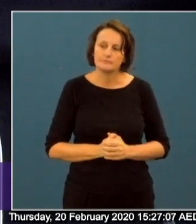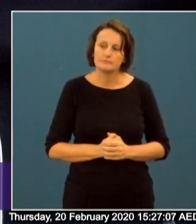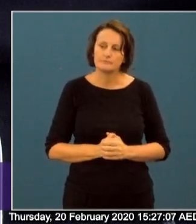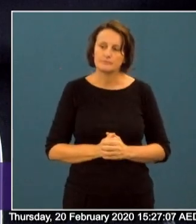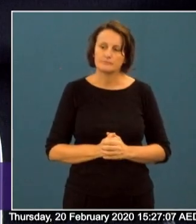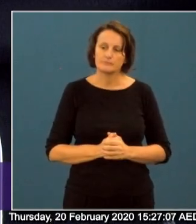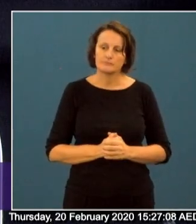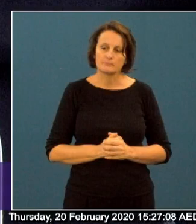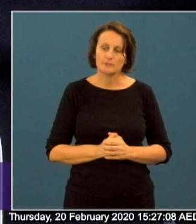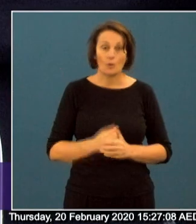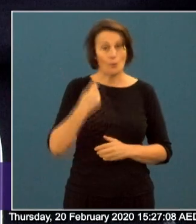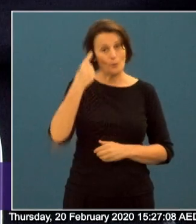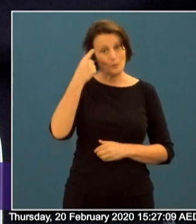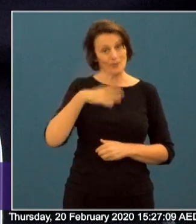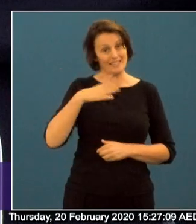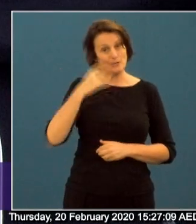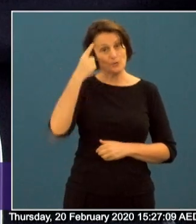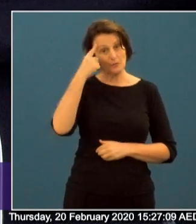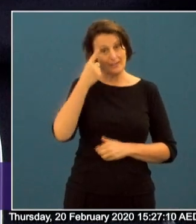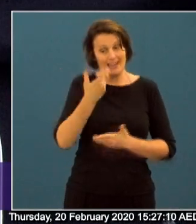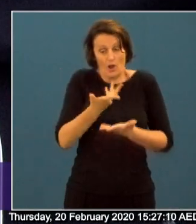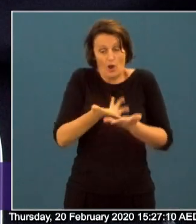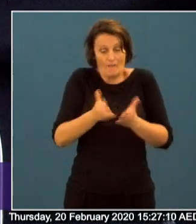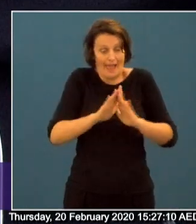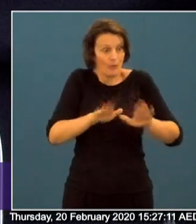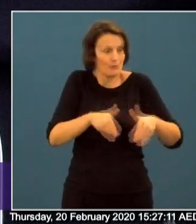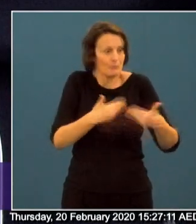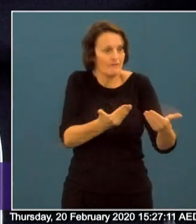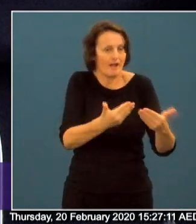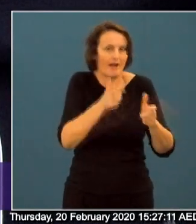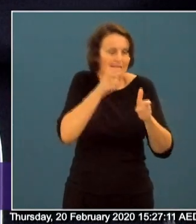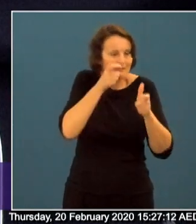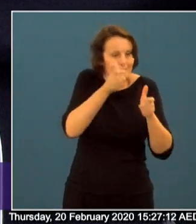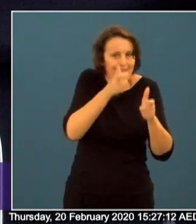quality of care and — quality of care, quality of life for people with intellectual disability